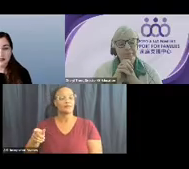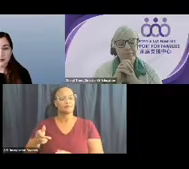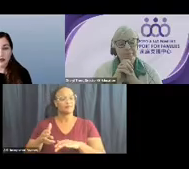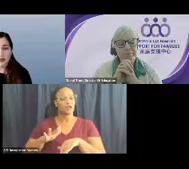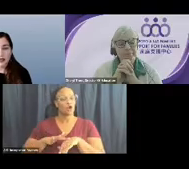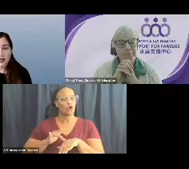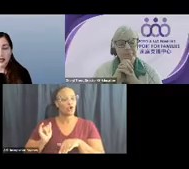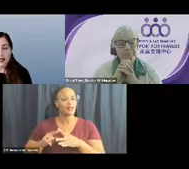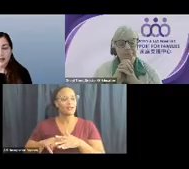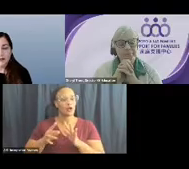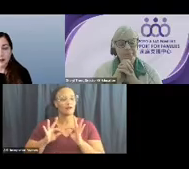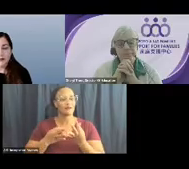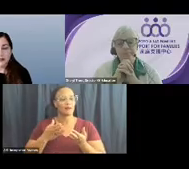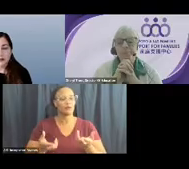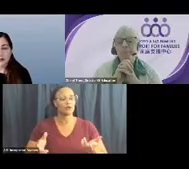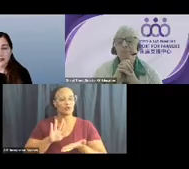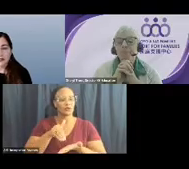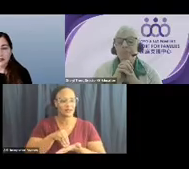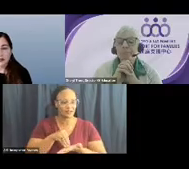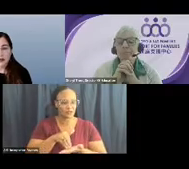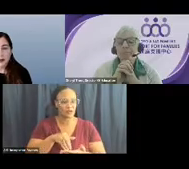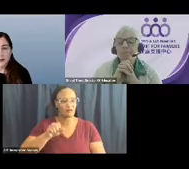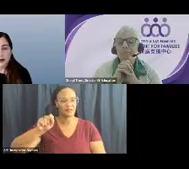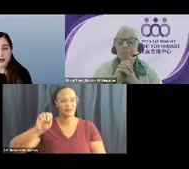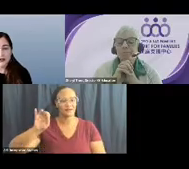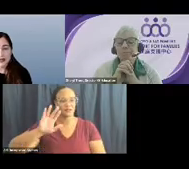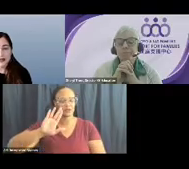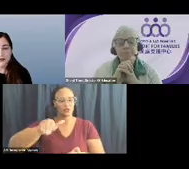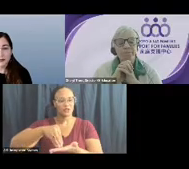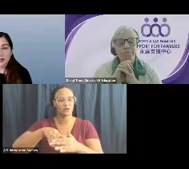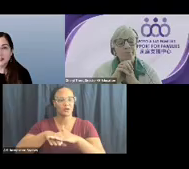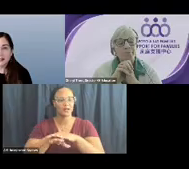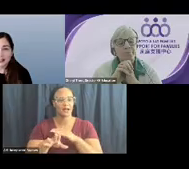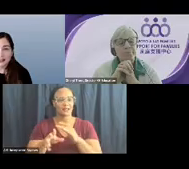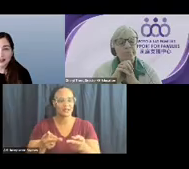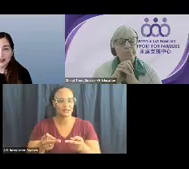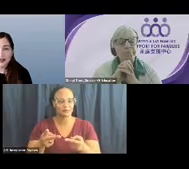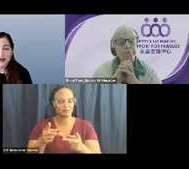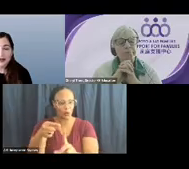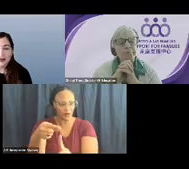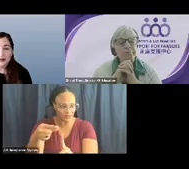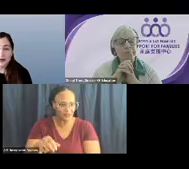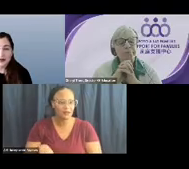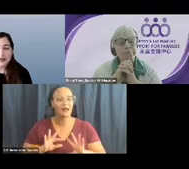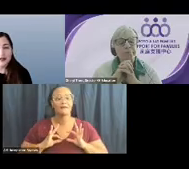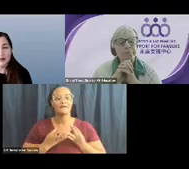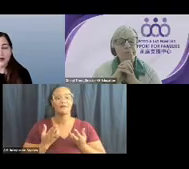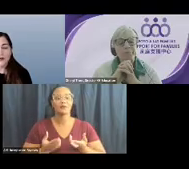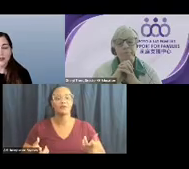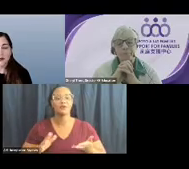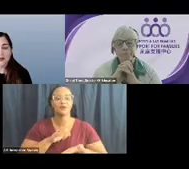access point and family resource center, parent training information center, community parent